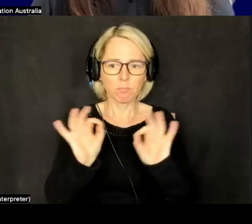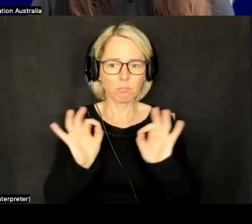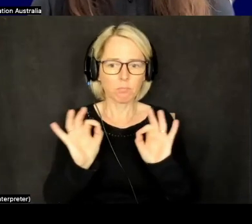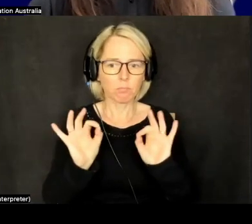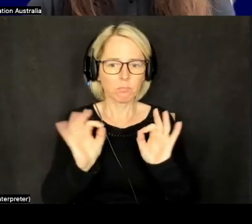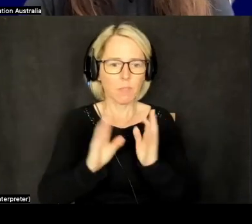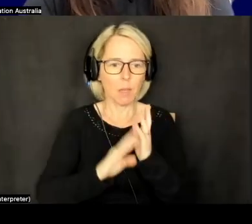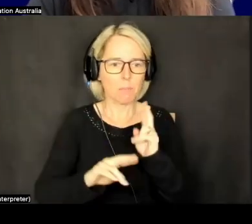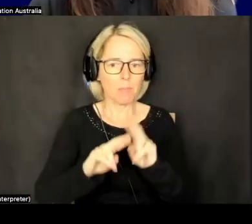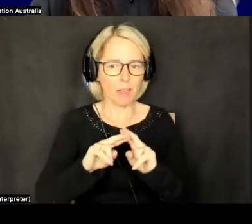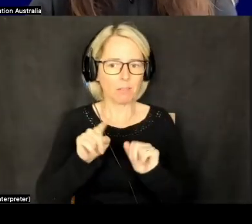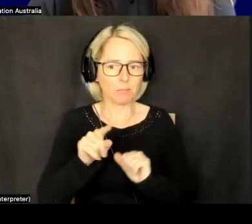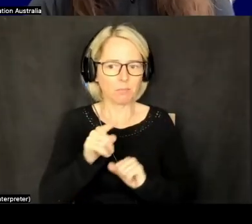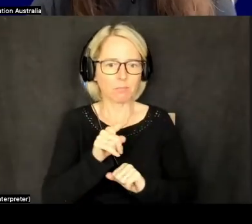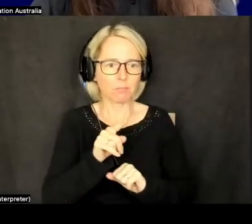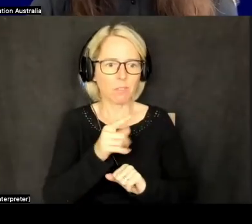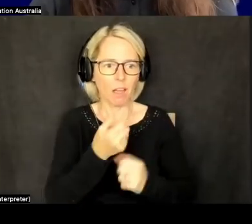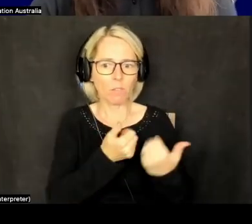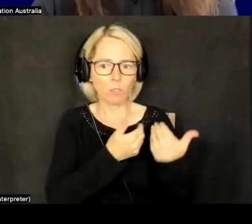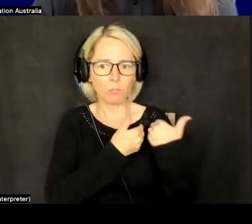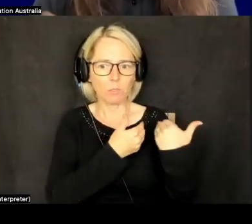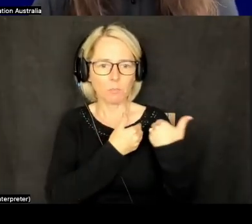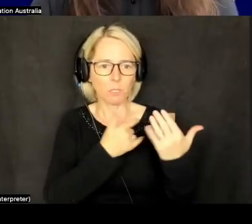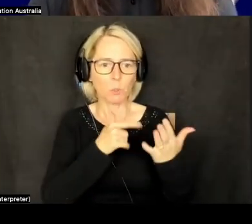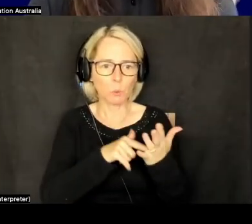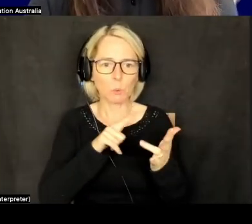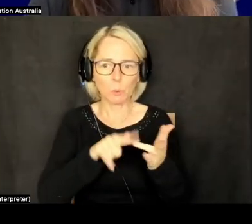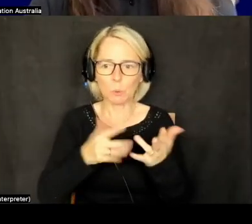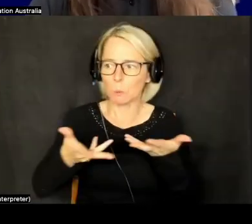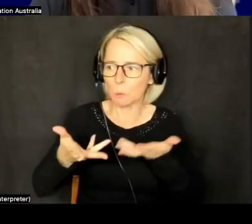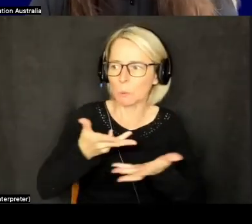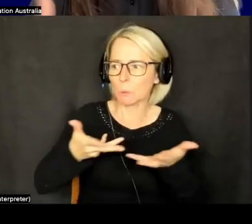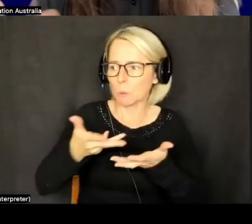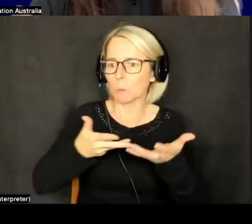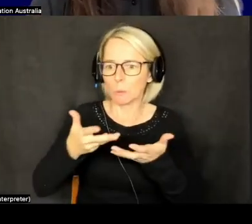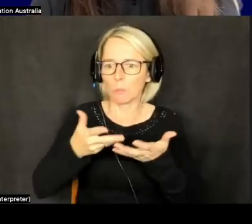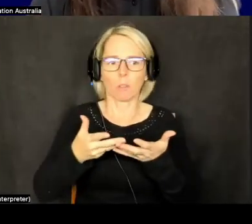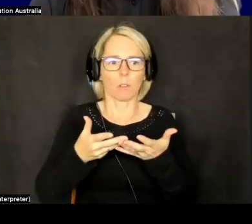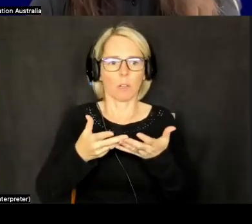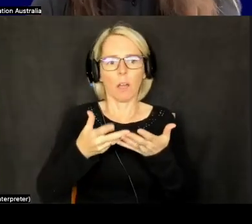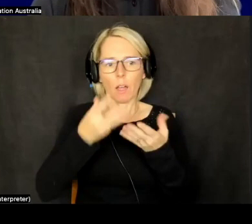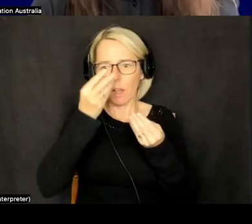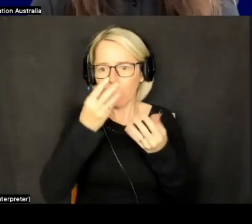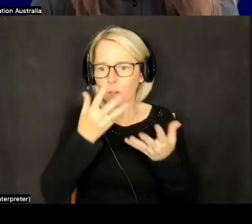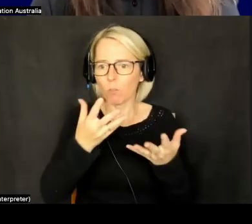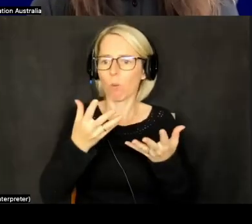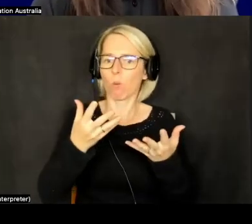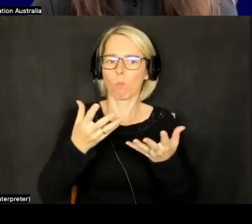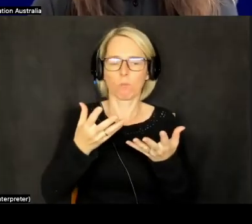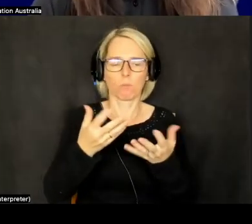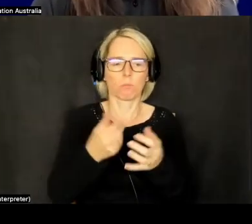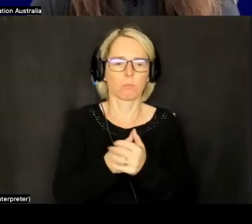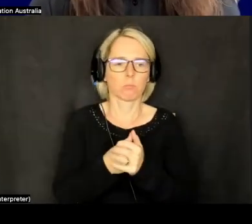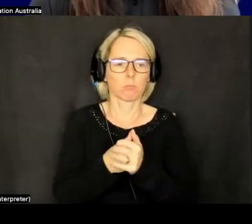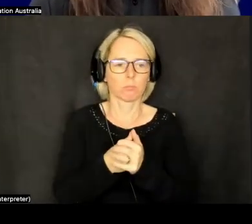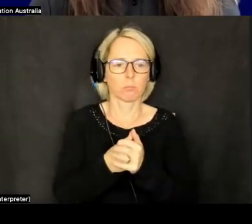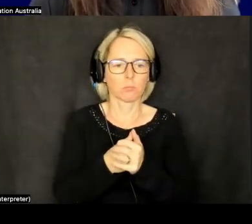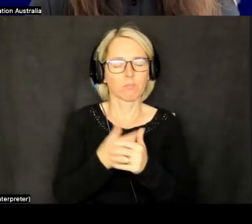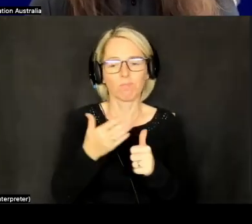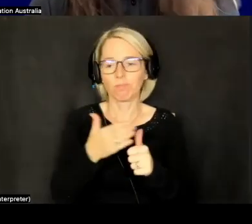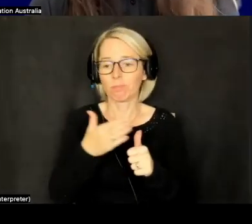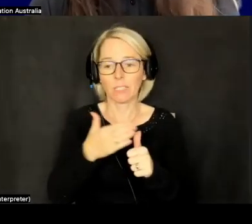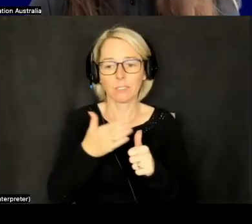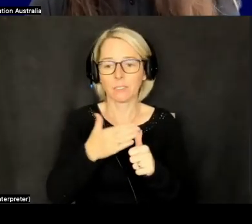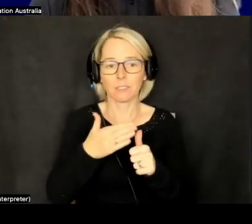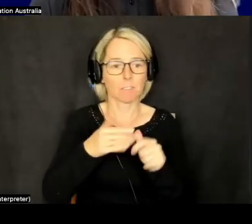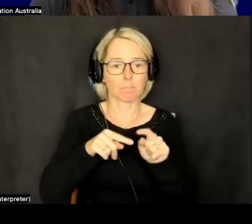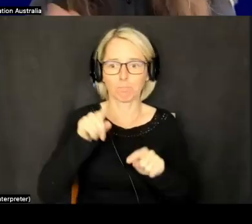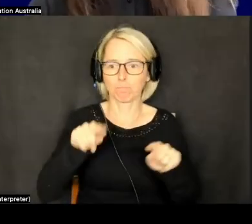from everyone and sharing that across. Once again, it just depends on the situation. Maybe it's a key